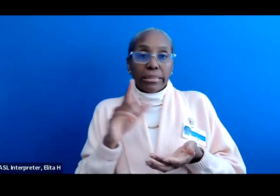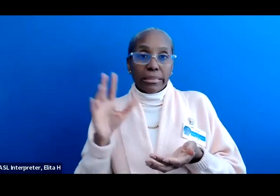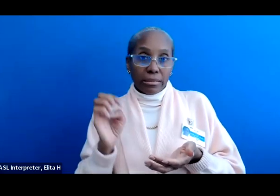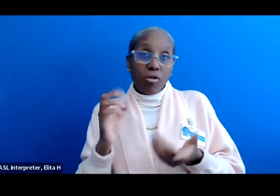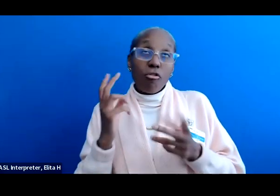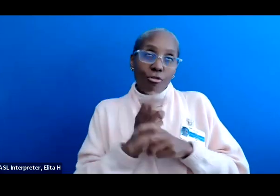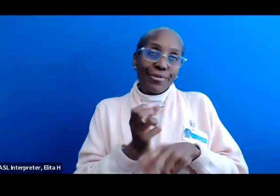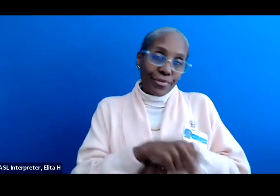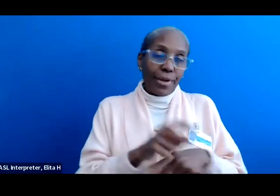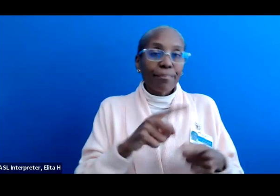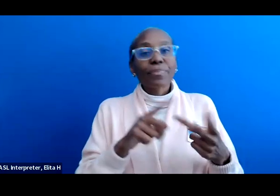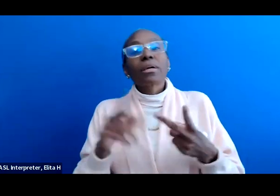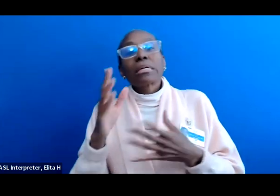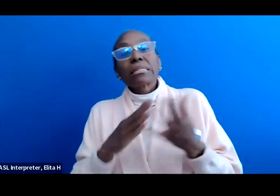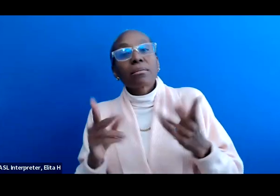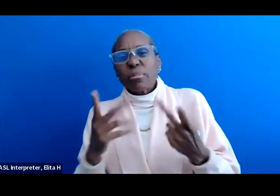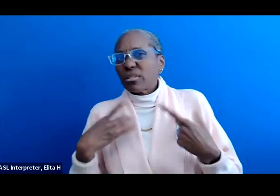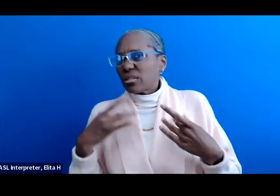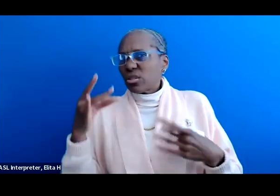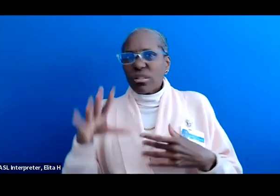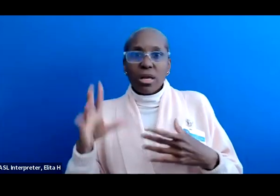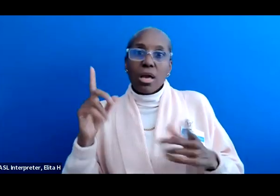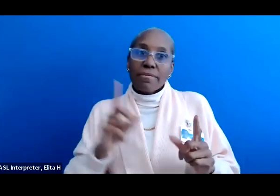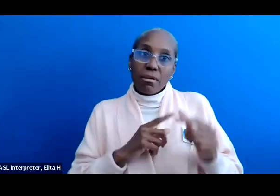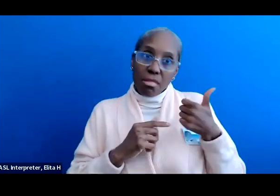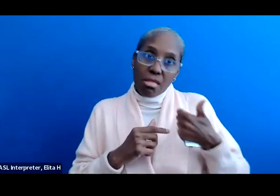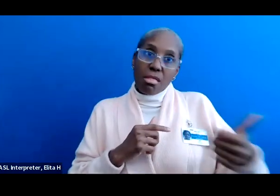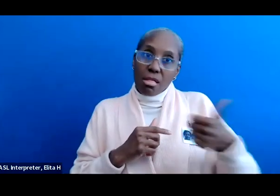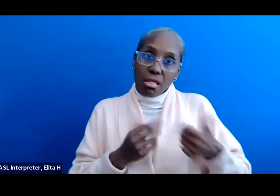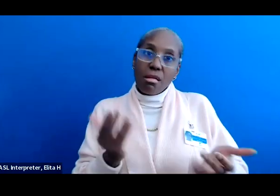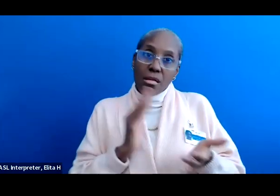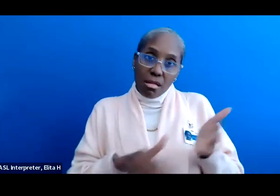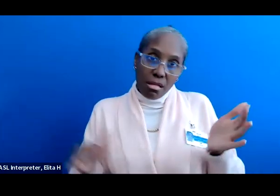Some people don't like that they have to keep going back and it has to be